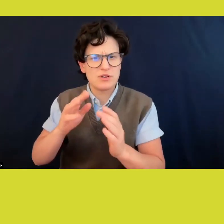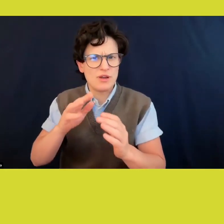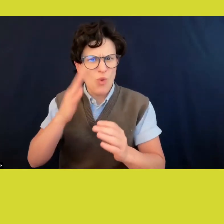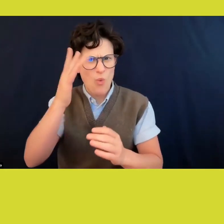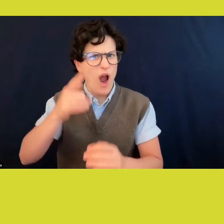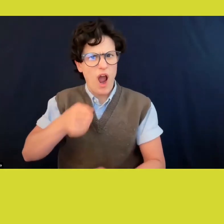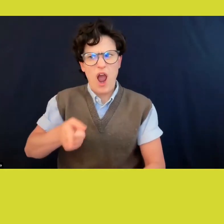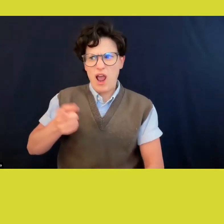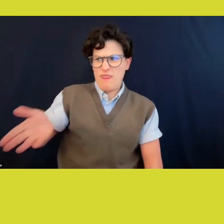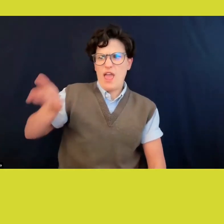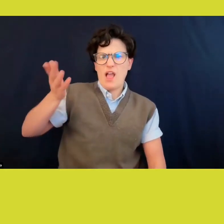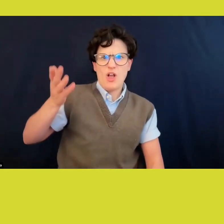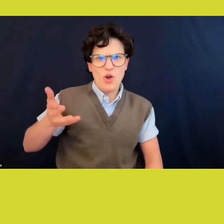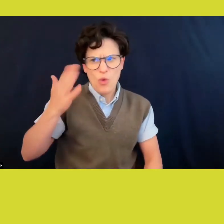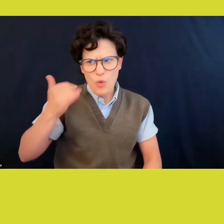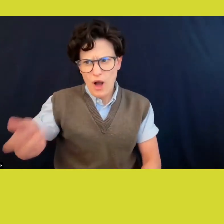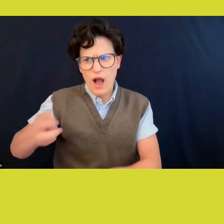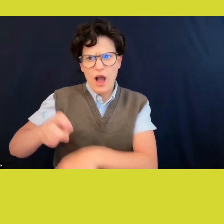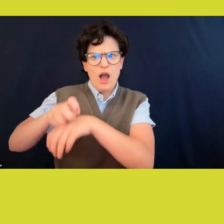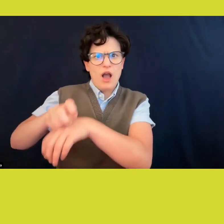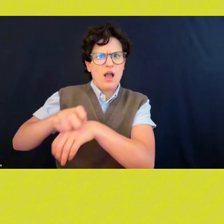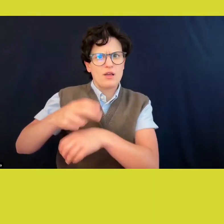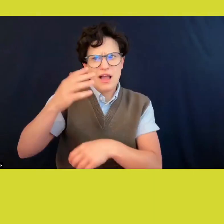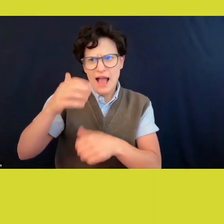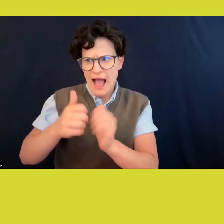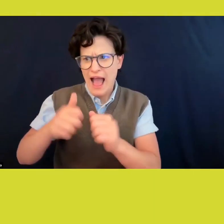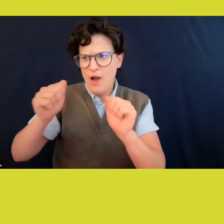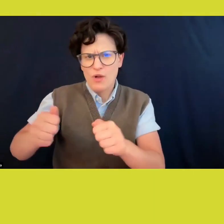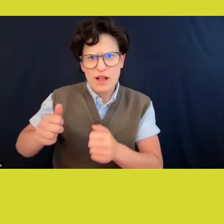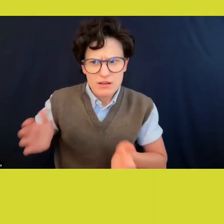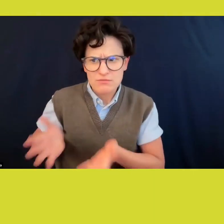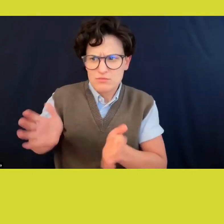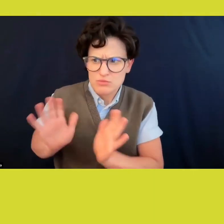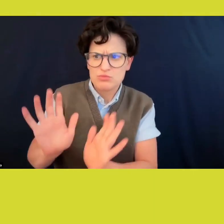system that was developed before Housing First, I